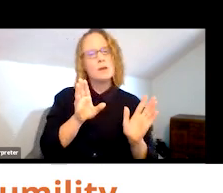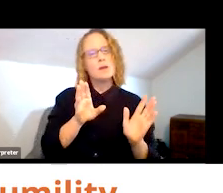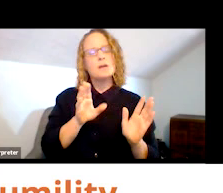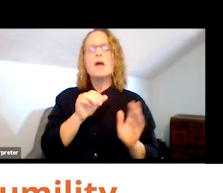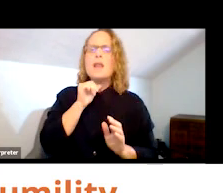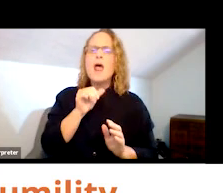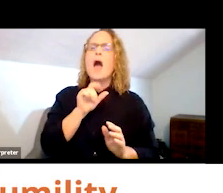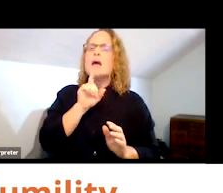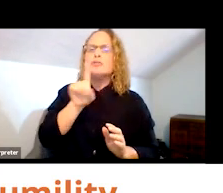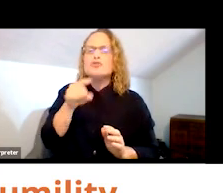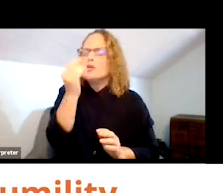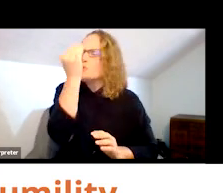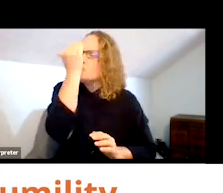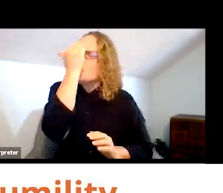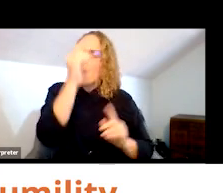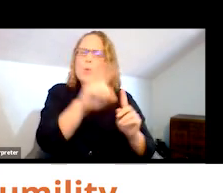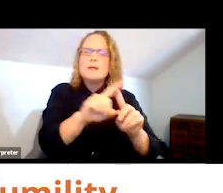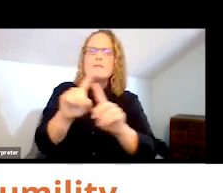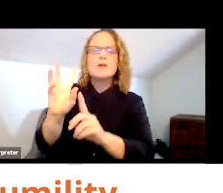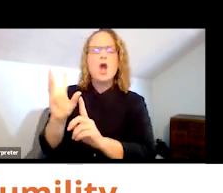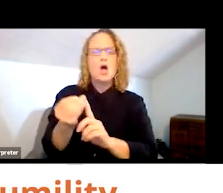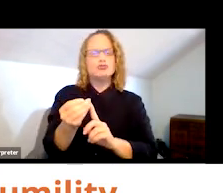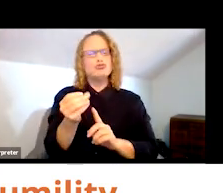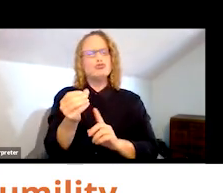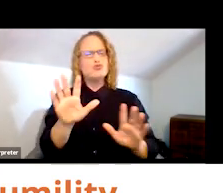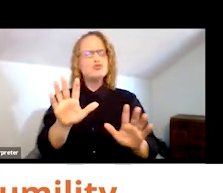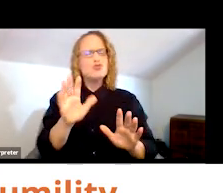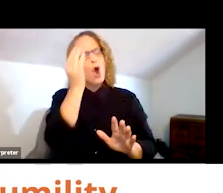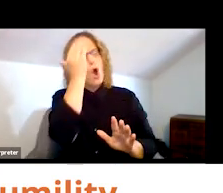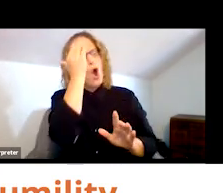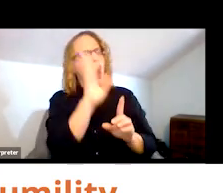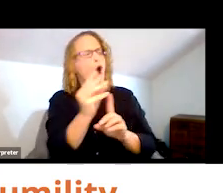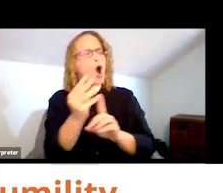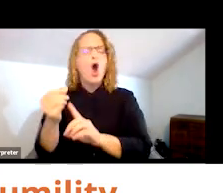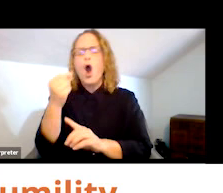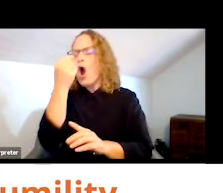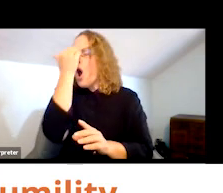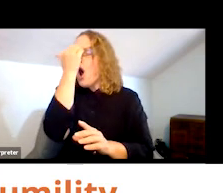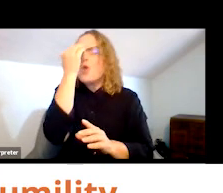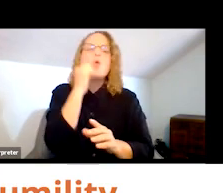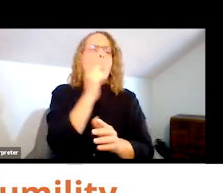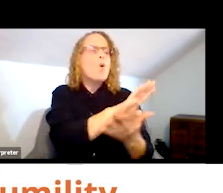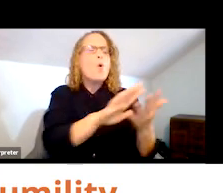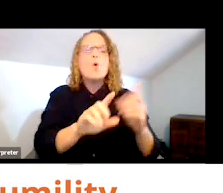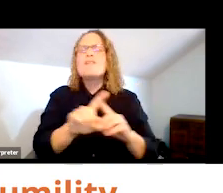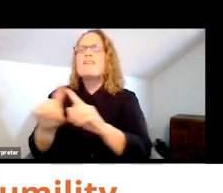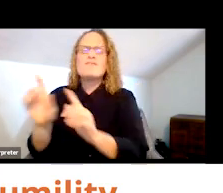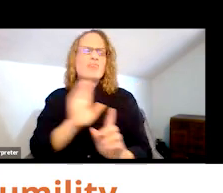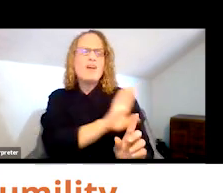we wanna make sure that we are using the cultural humility lens versus a cultural competence lens.